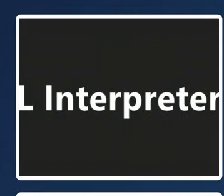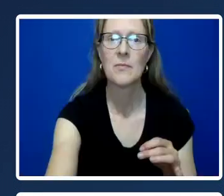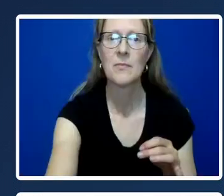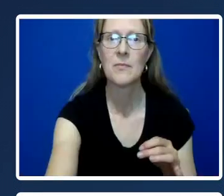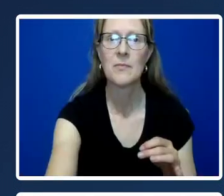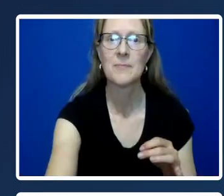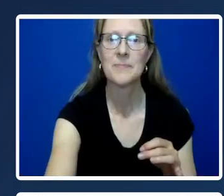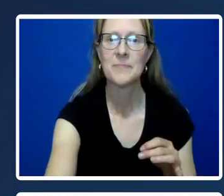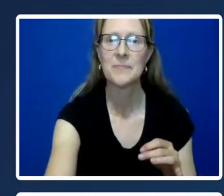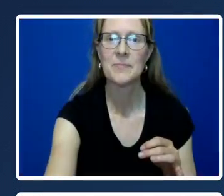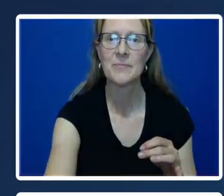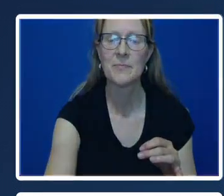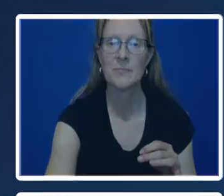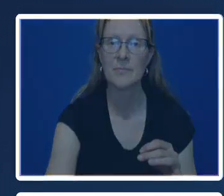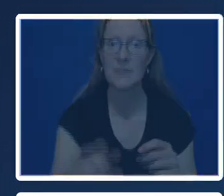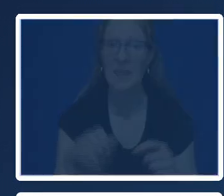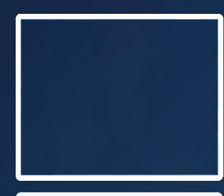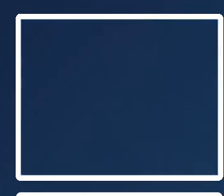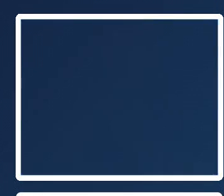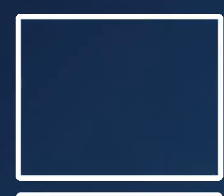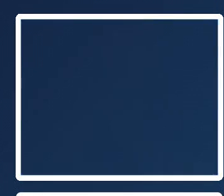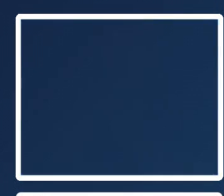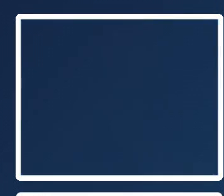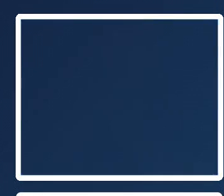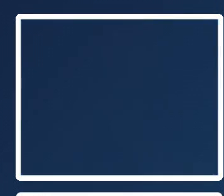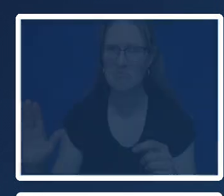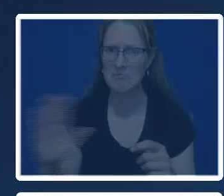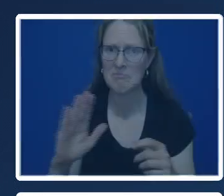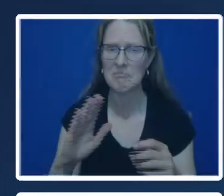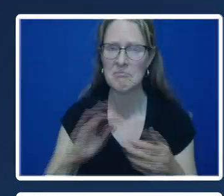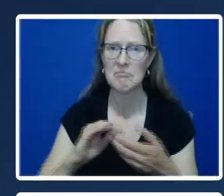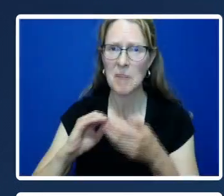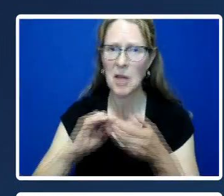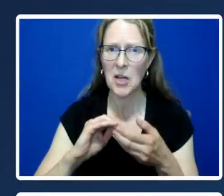the successes that they were without having partners that were just really -- you know,